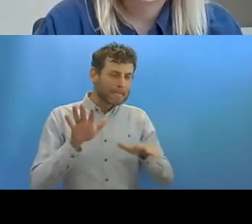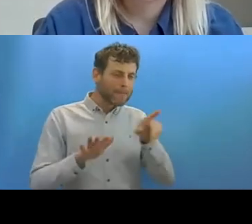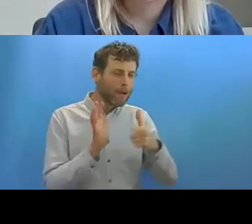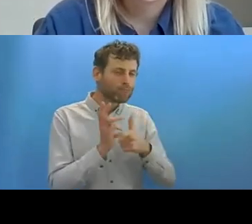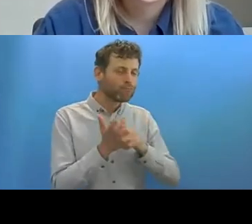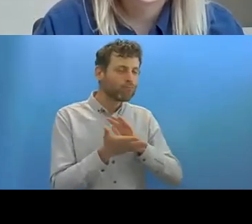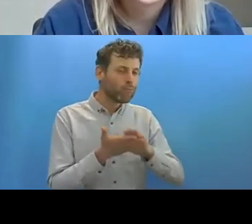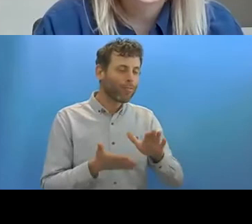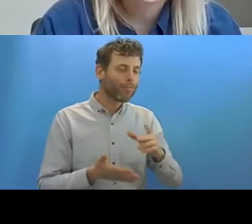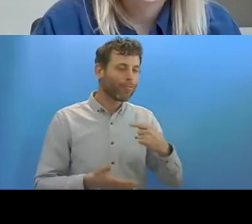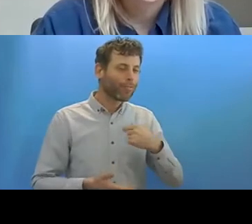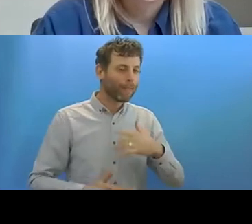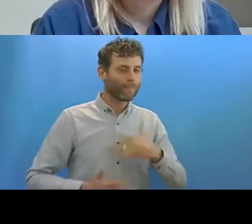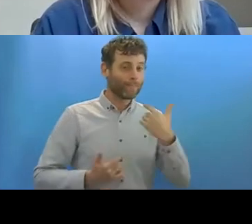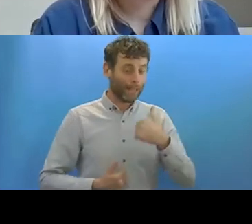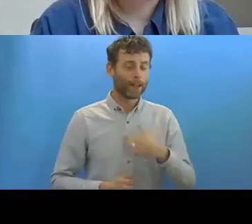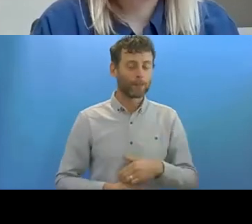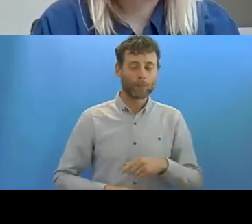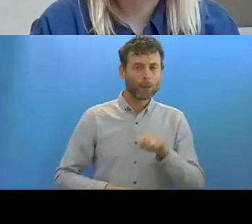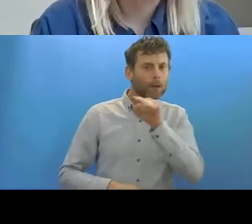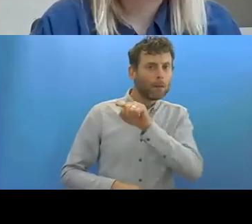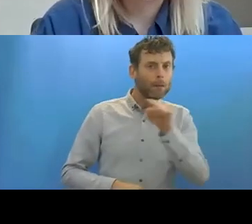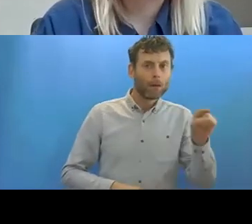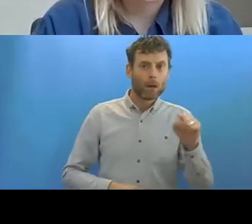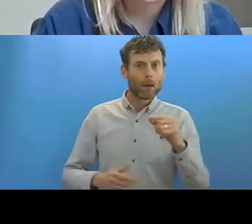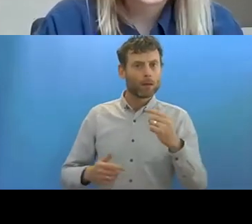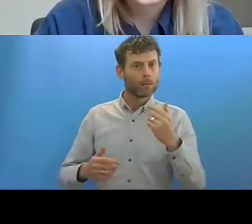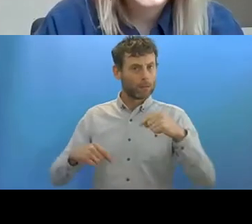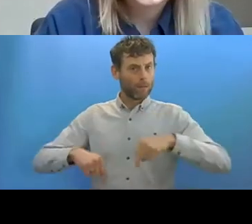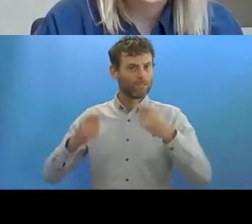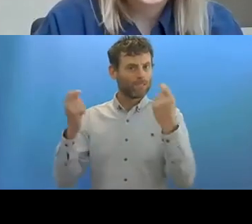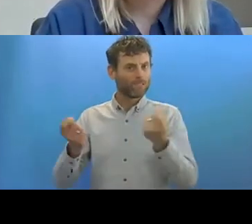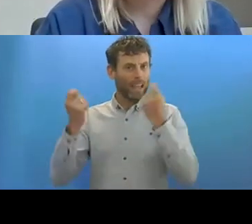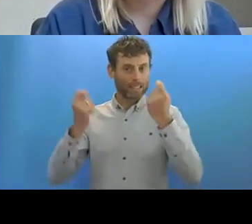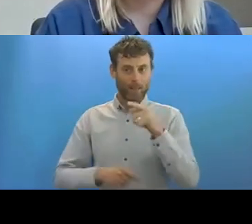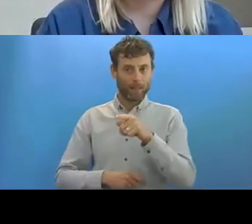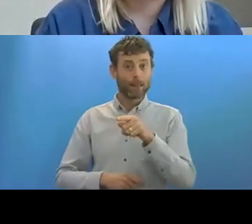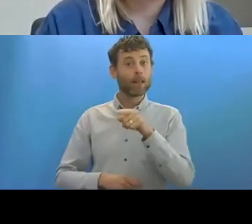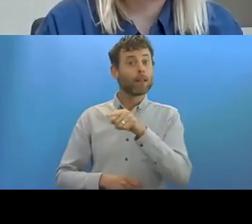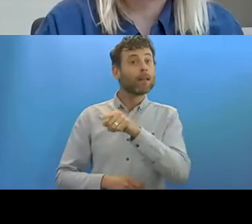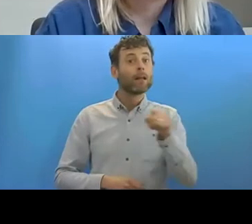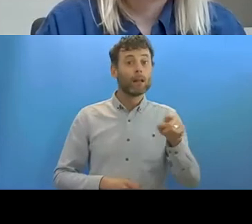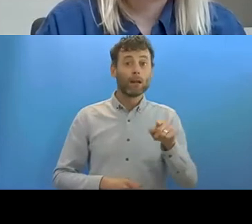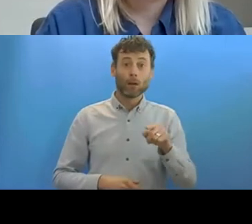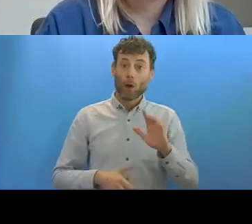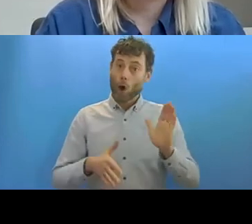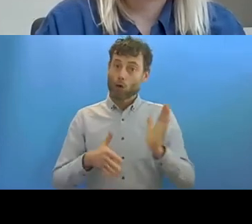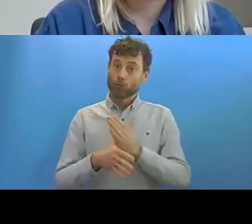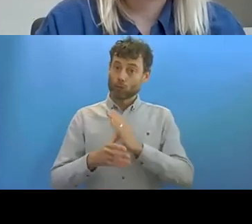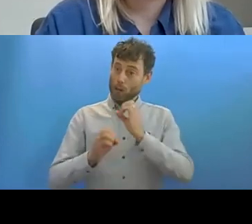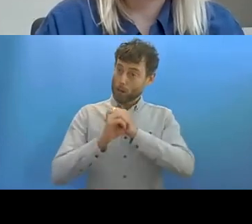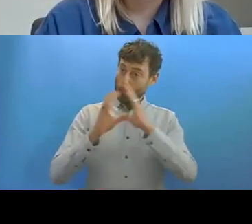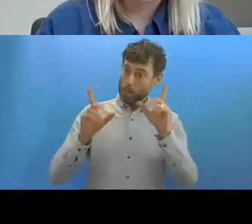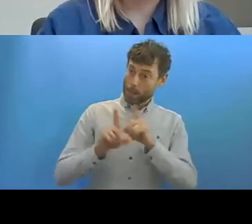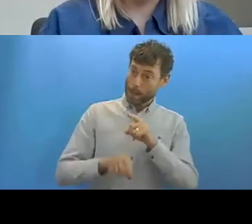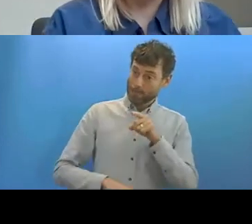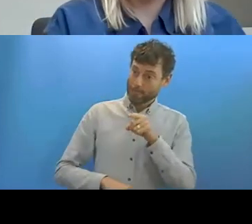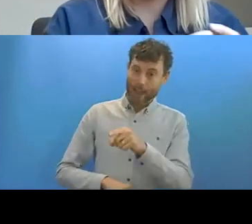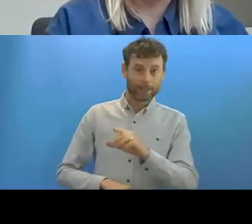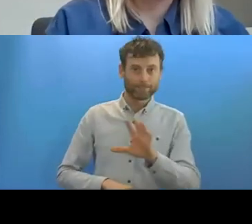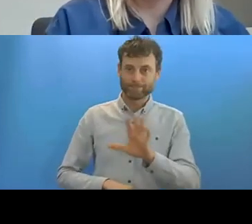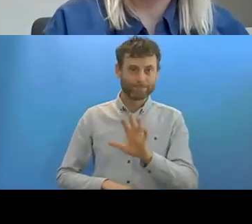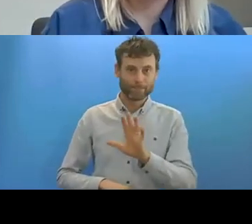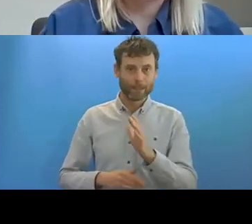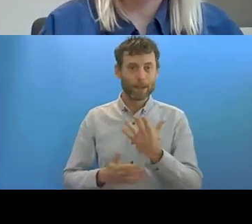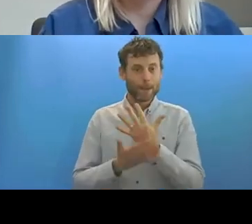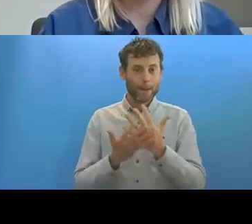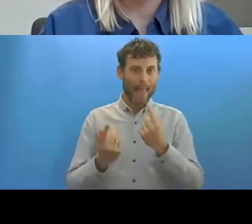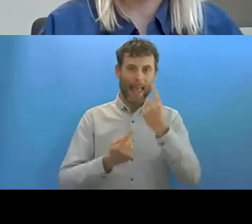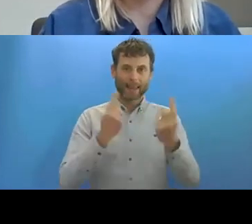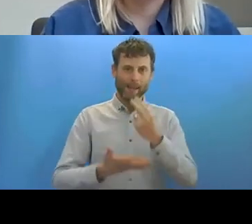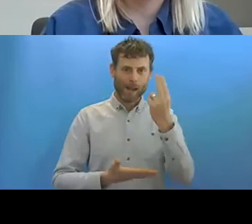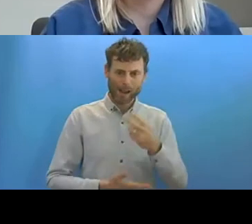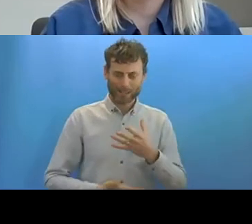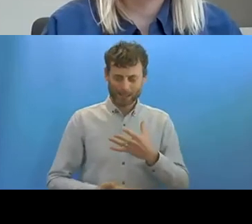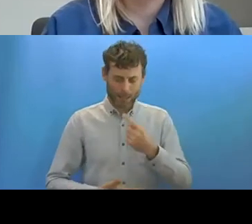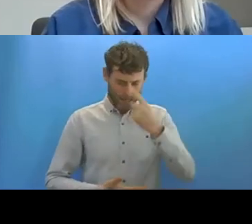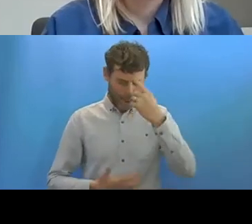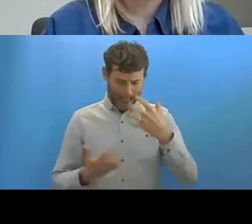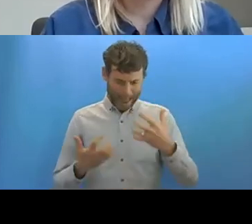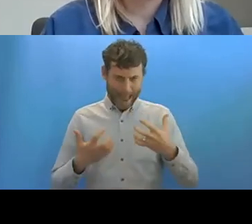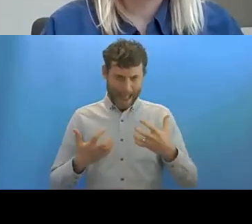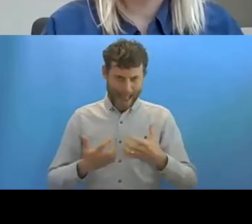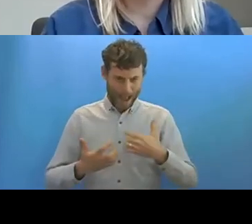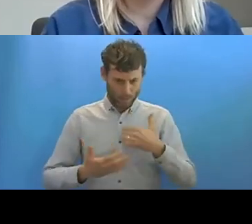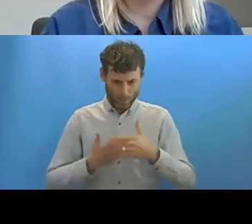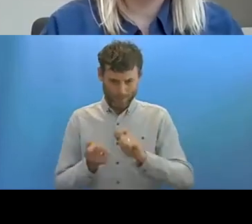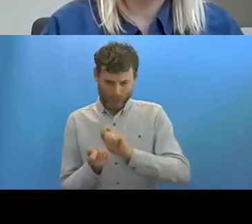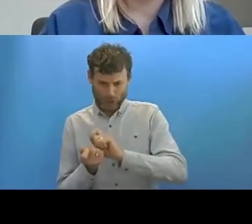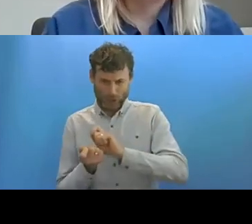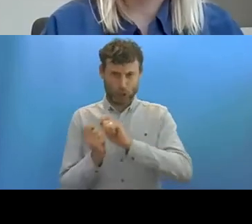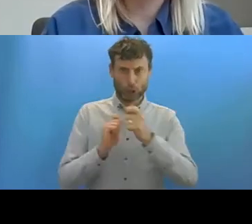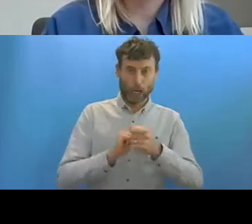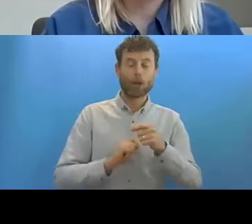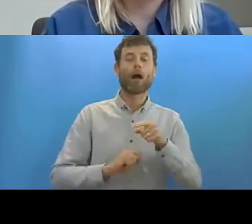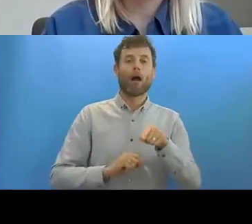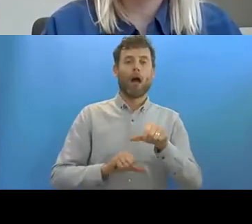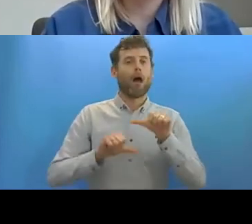So I was going to - I think Ruth touched on this but lots of the artists are presenting work in this Festival that is not the work that they started with.